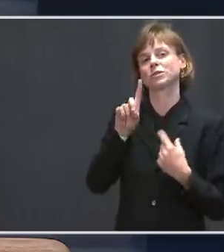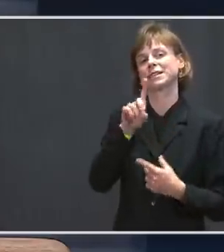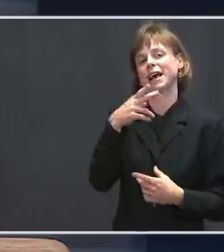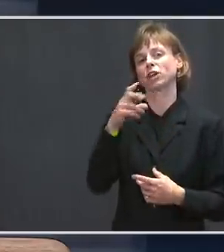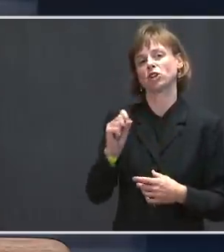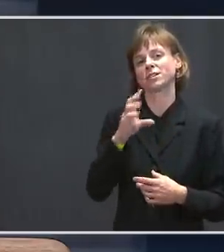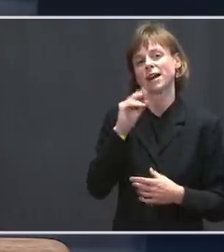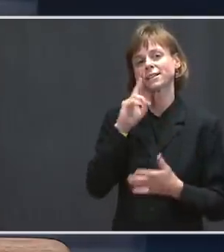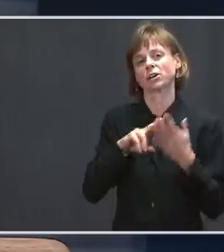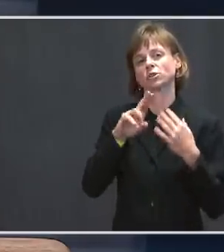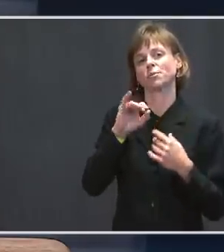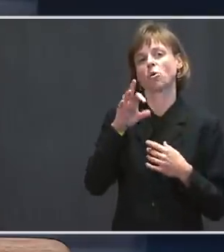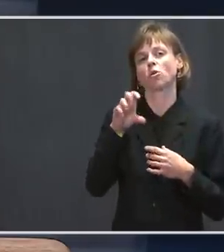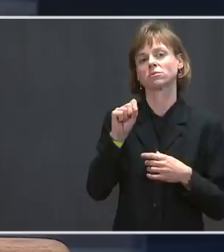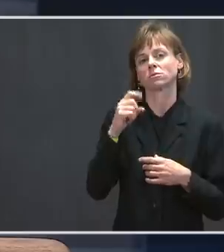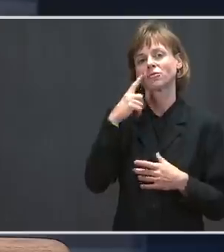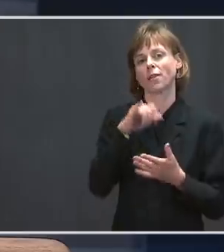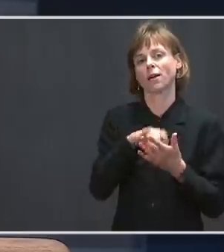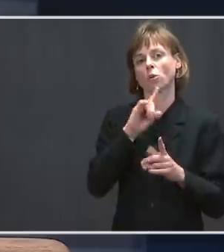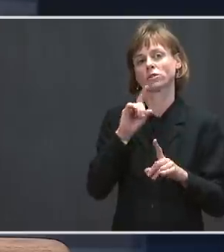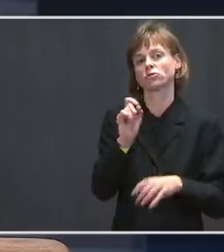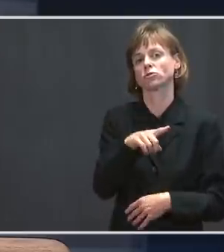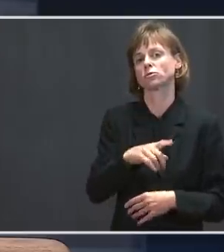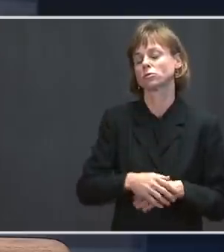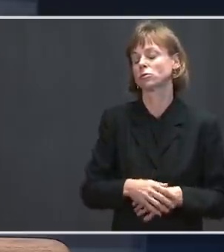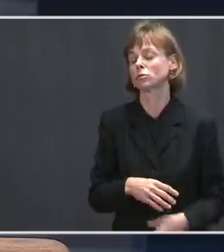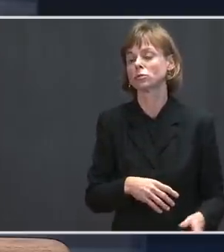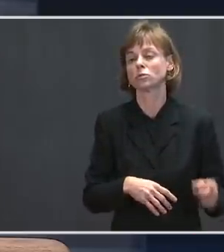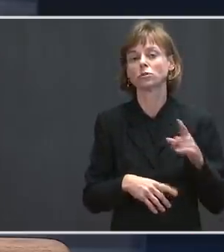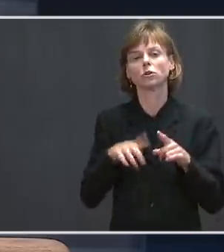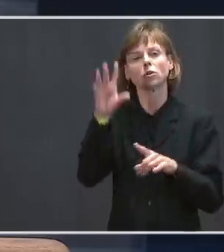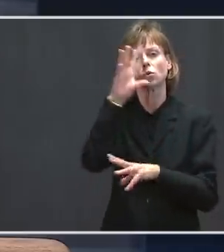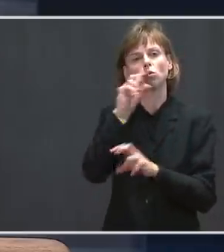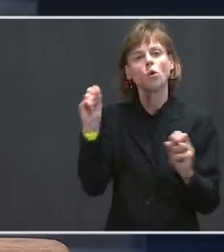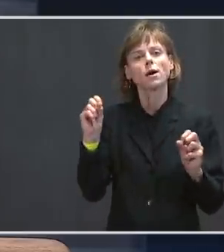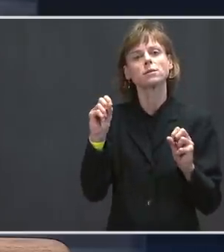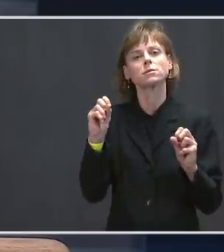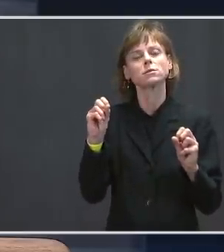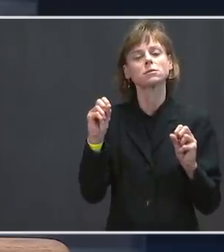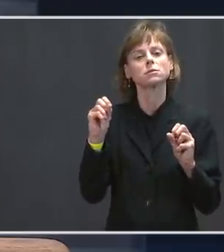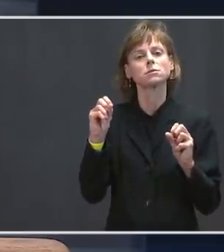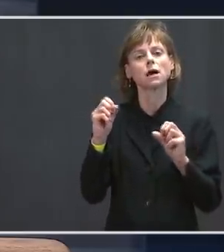Yeah. The Press: The president campaigned on issuing a presidential memorandum